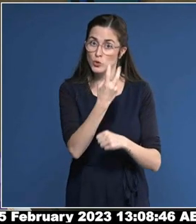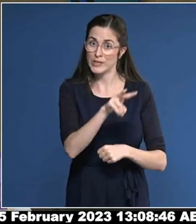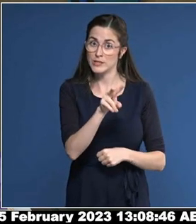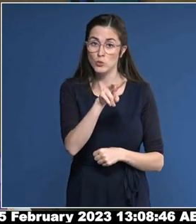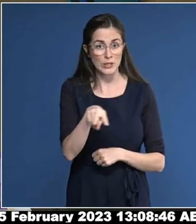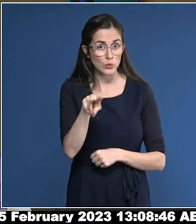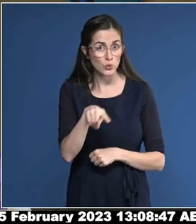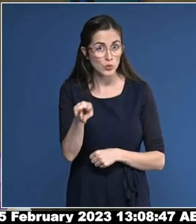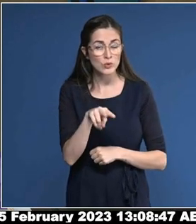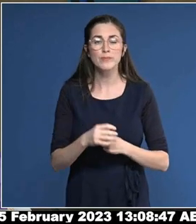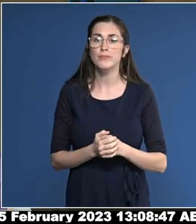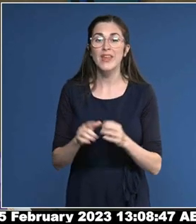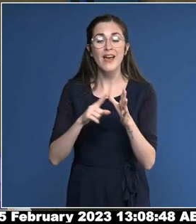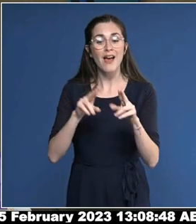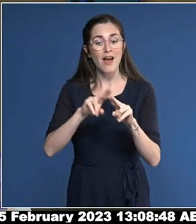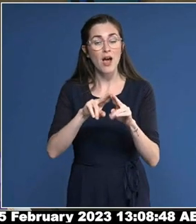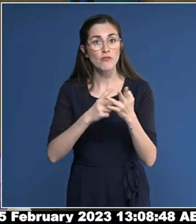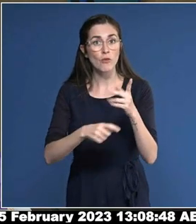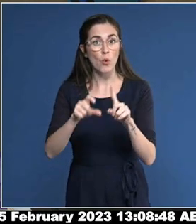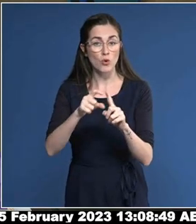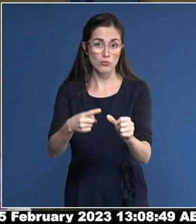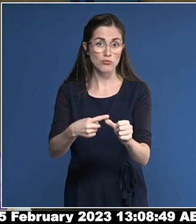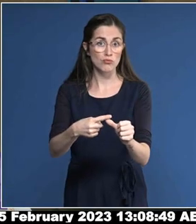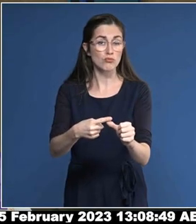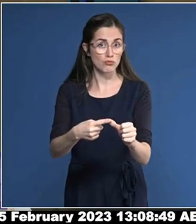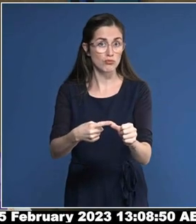Afford responded, commendably swiftly, on 16 September.